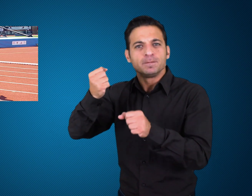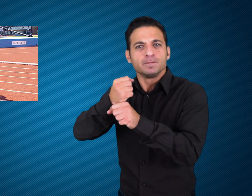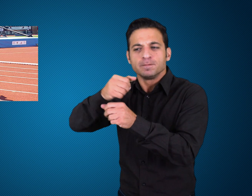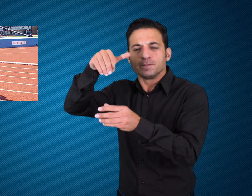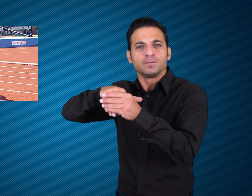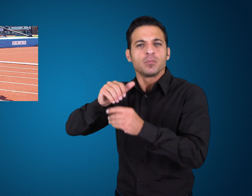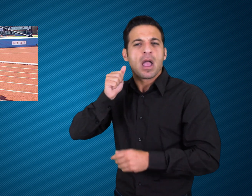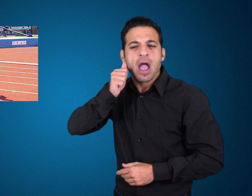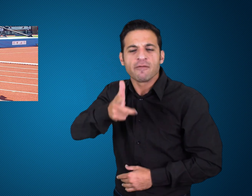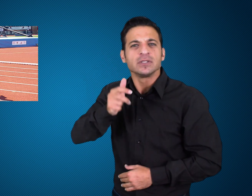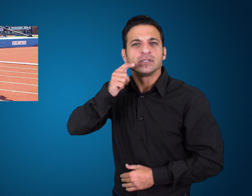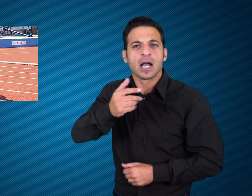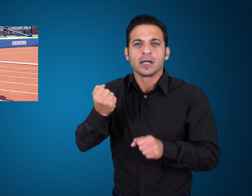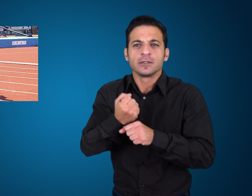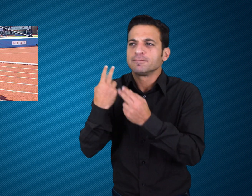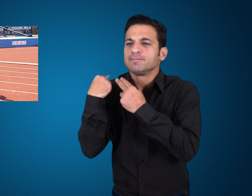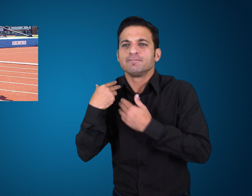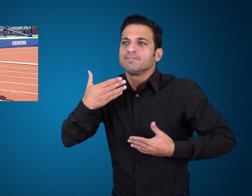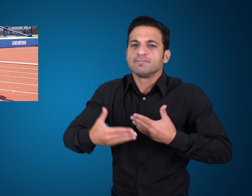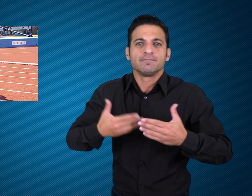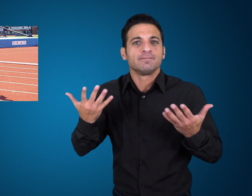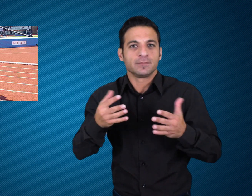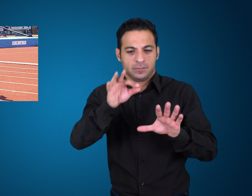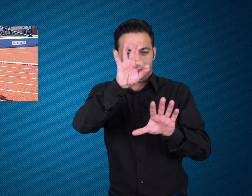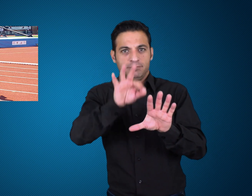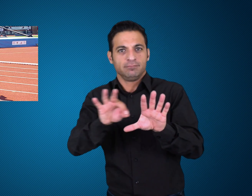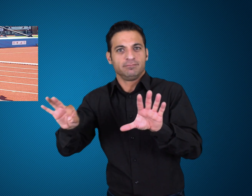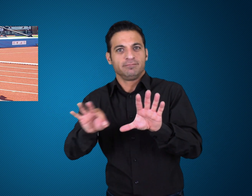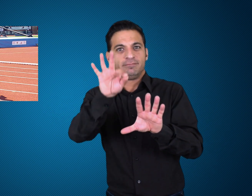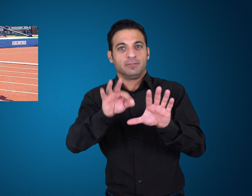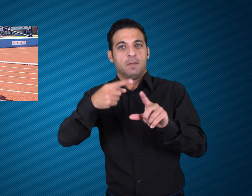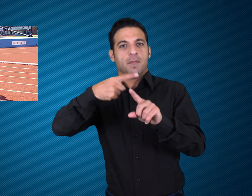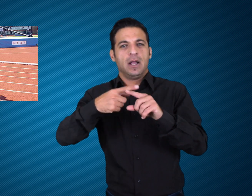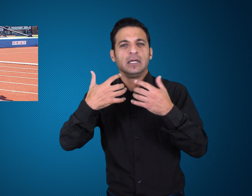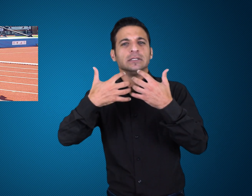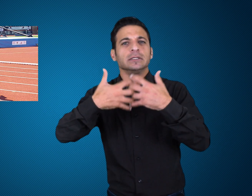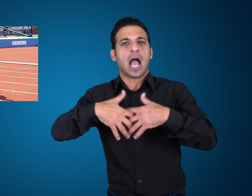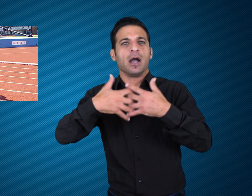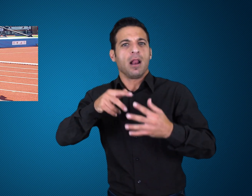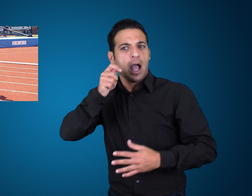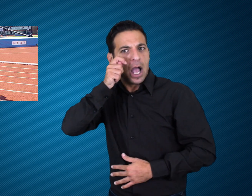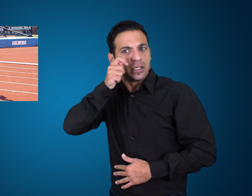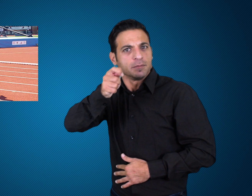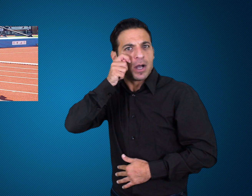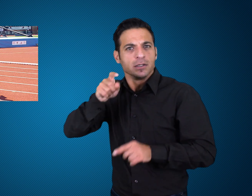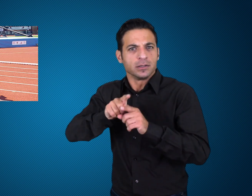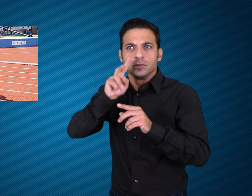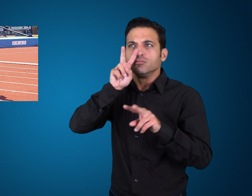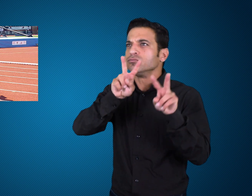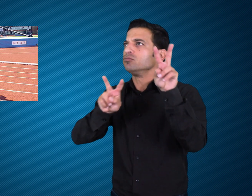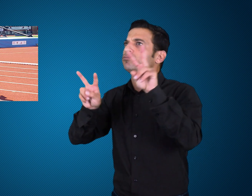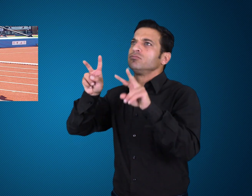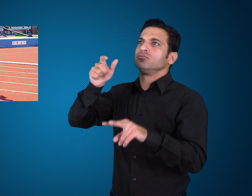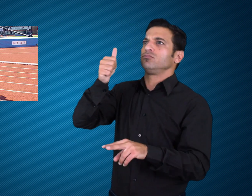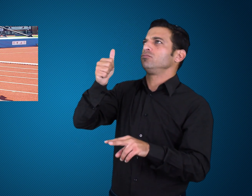In everyday life, he works as a draughtsman and technical inspector. He